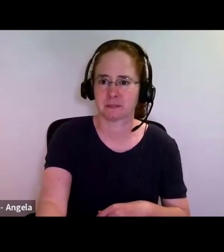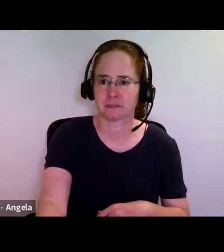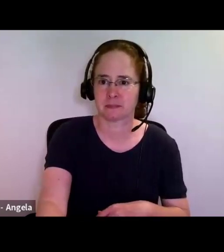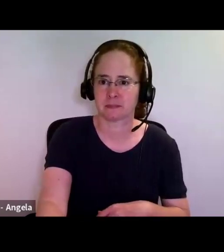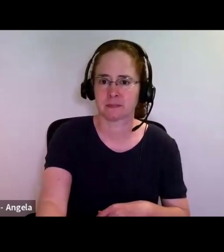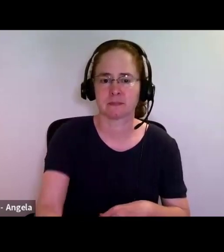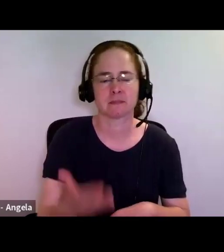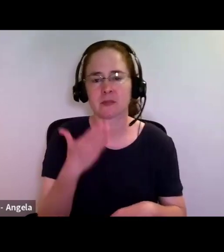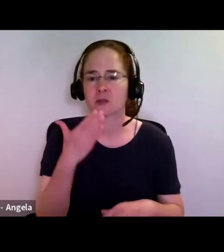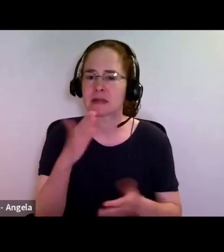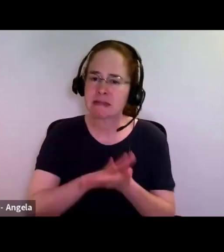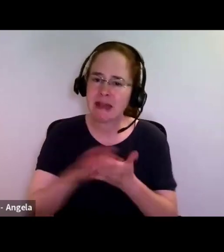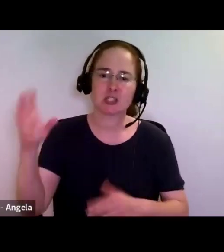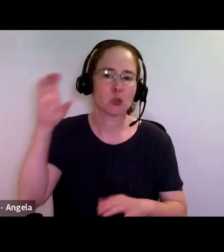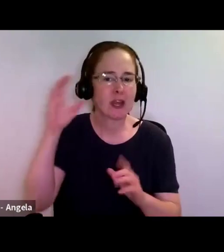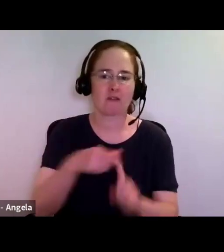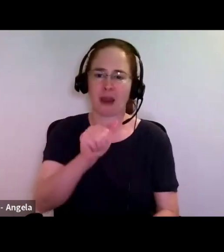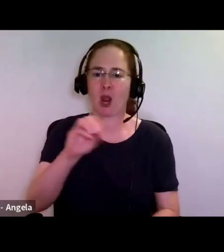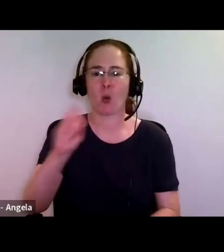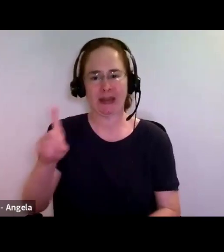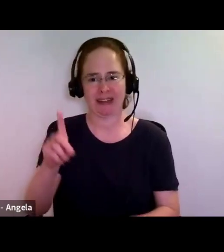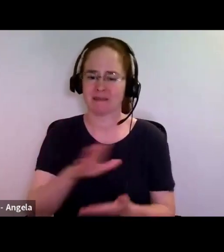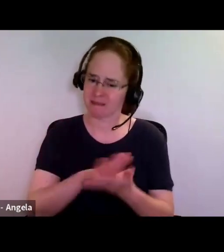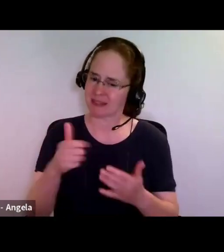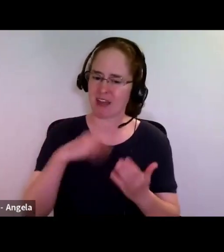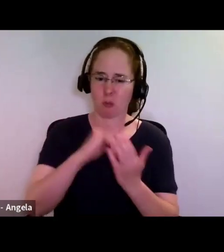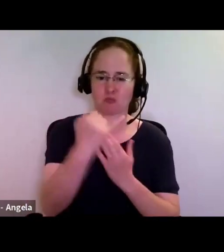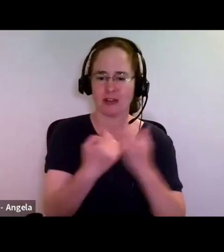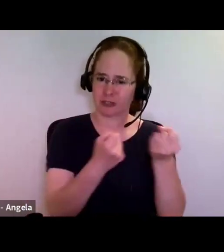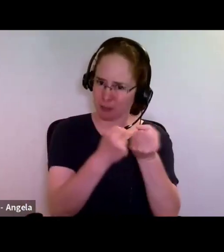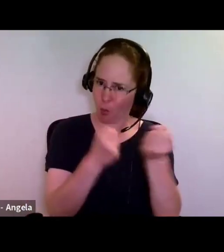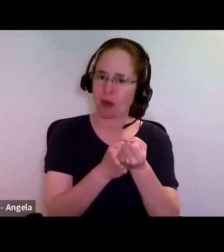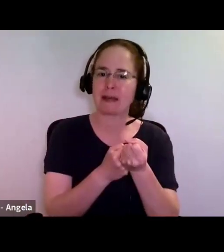we're so glad to have the project supported in this way.